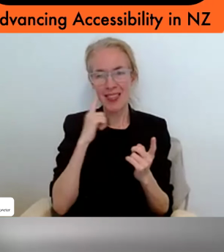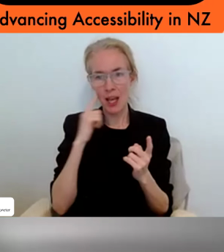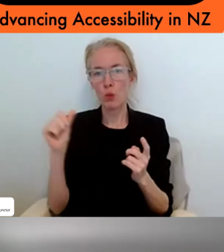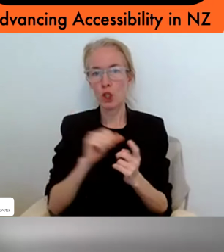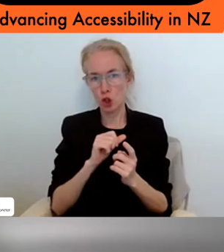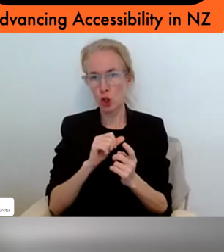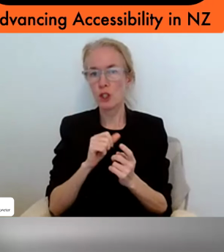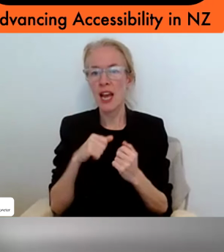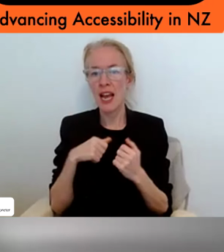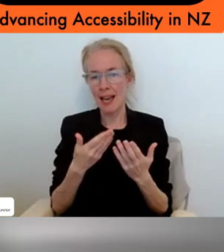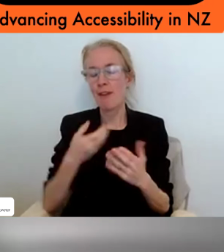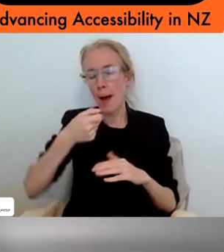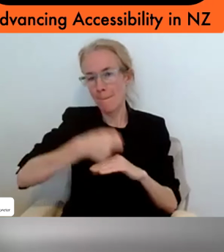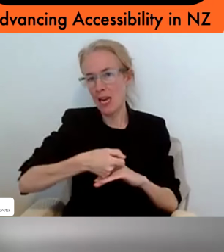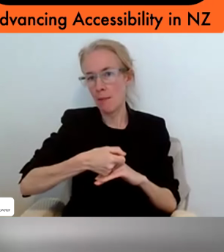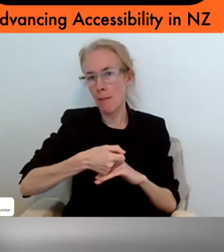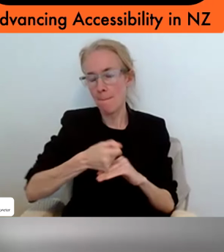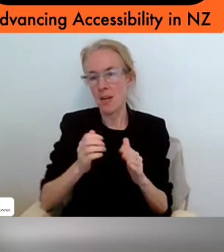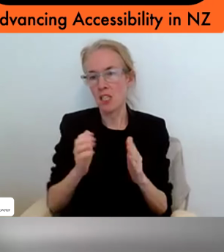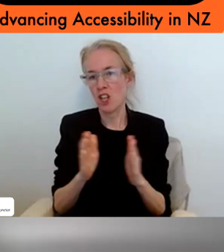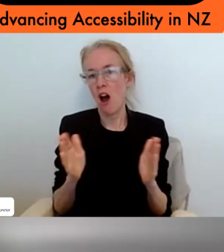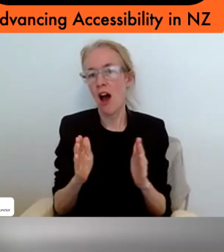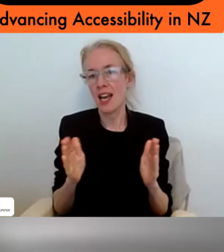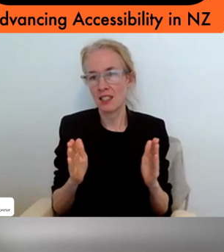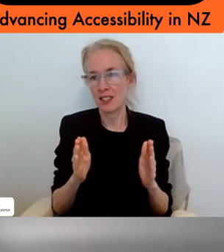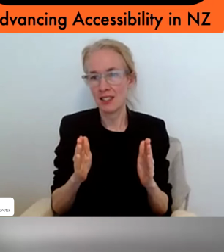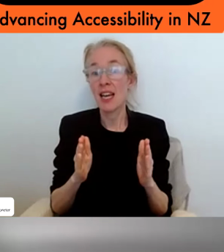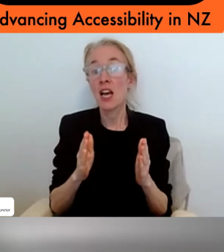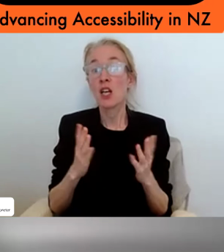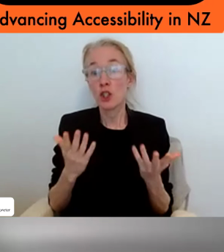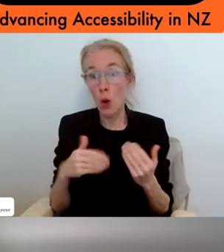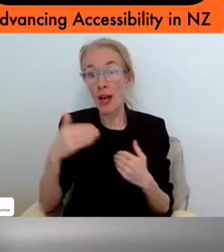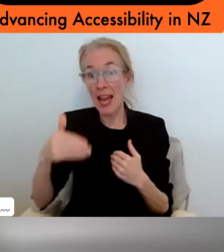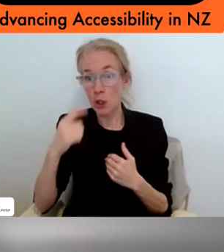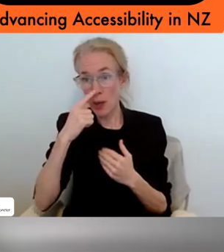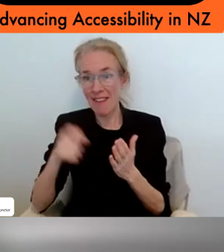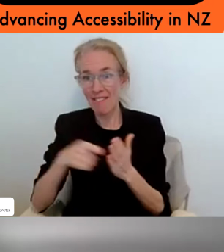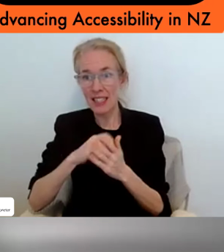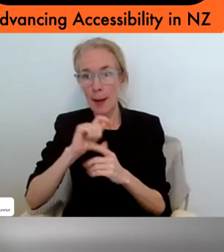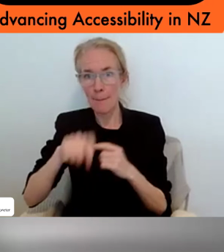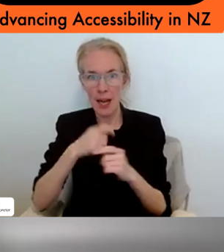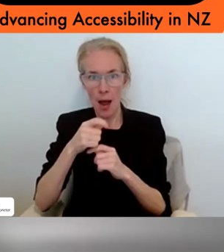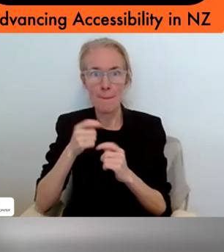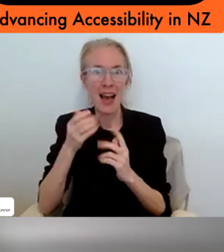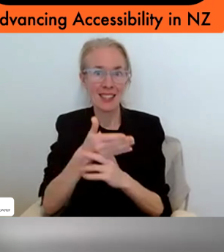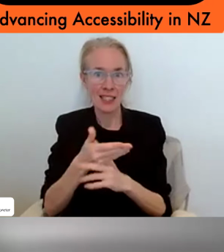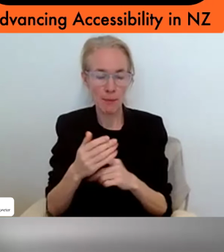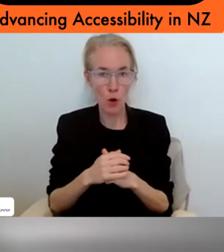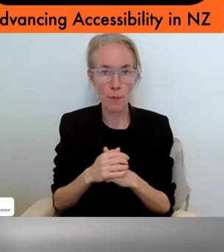Then after that, coming into customisation of things like acoustics, tactile